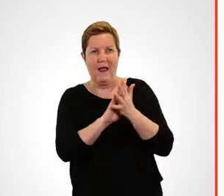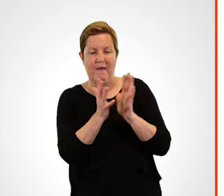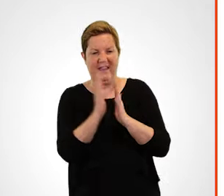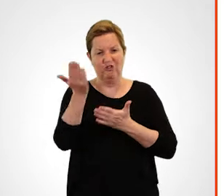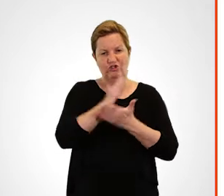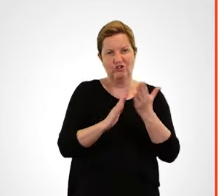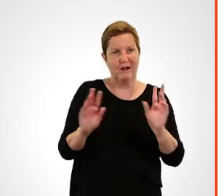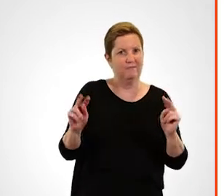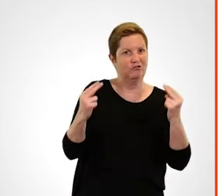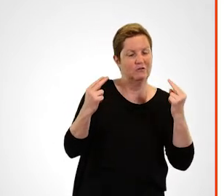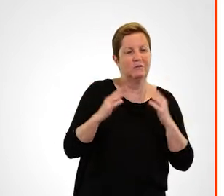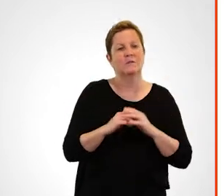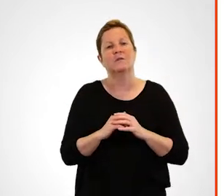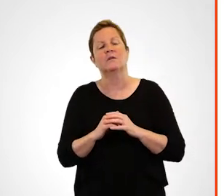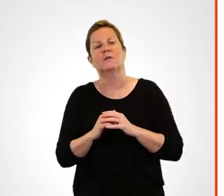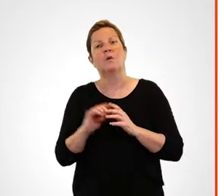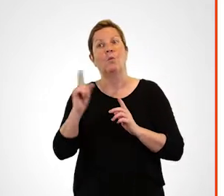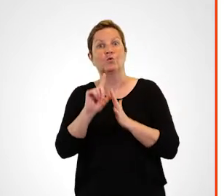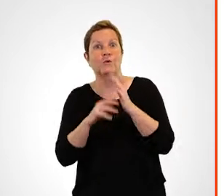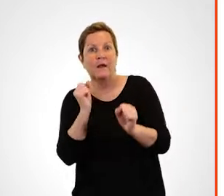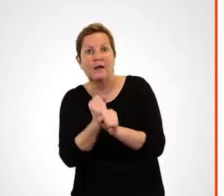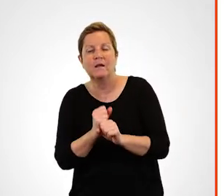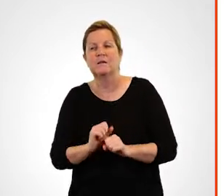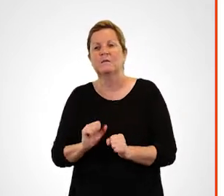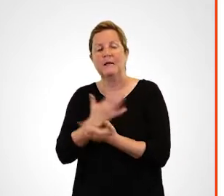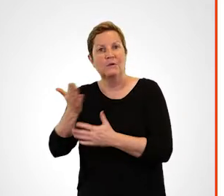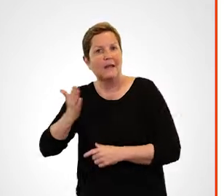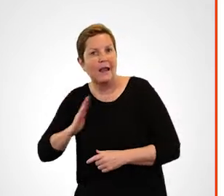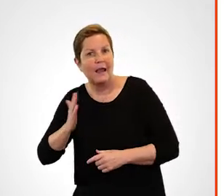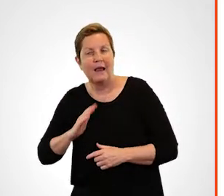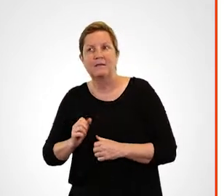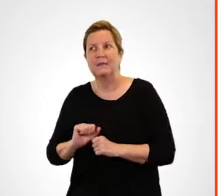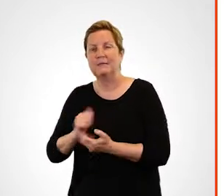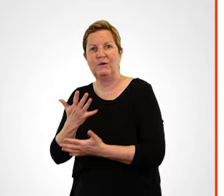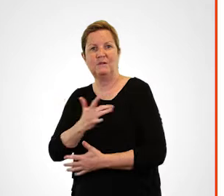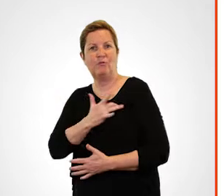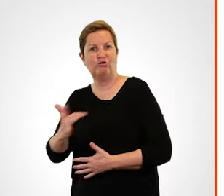what they are doing, expressing their needs, expressing their emotions.